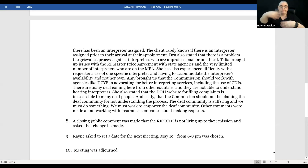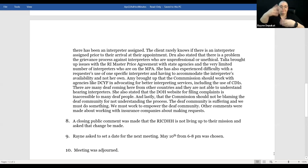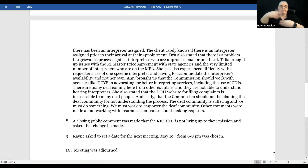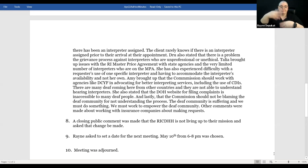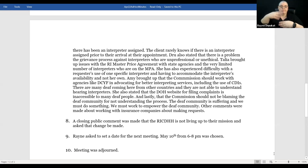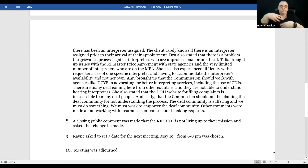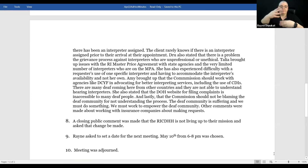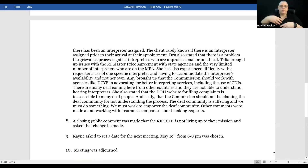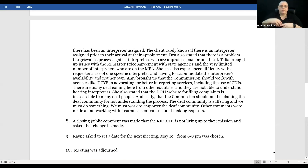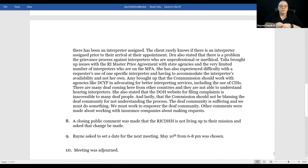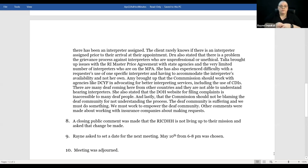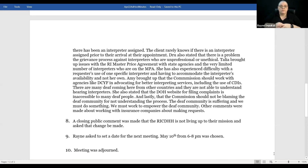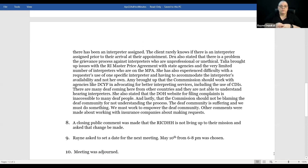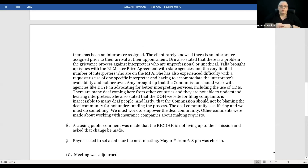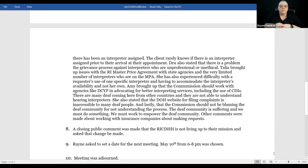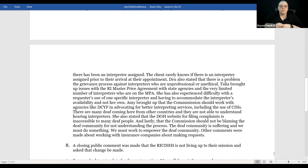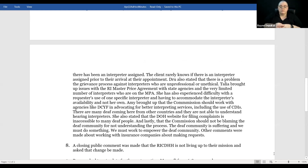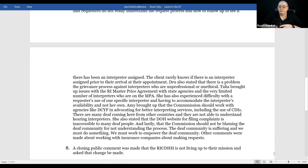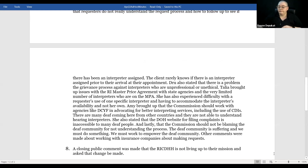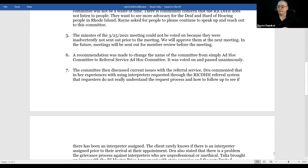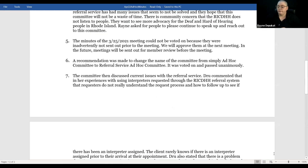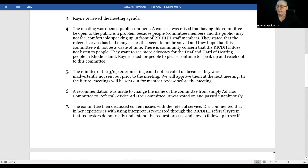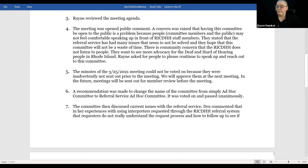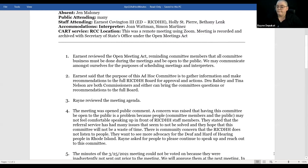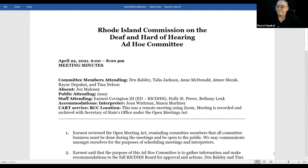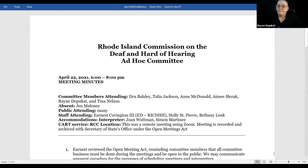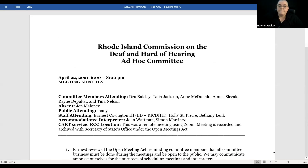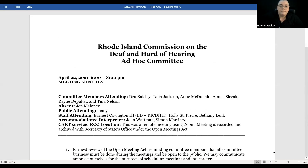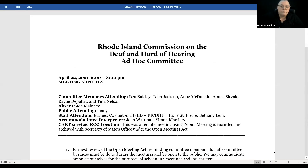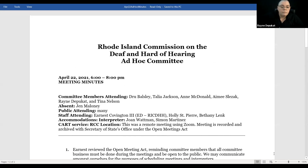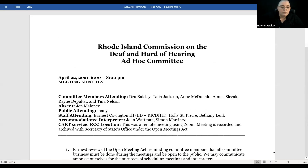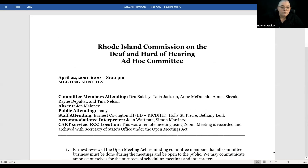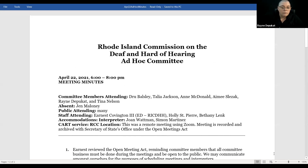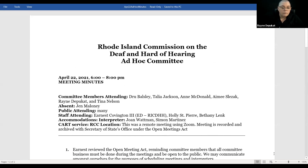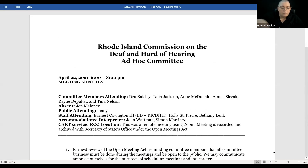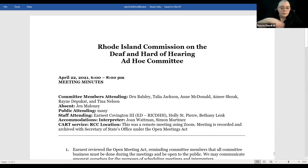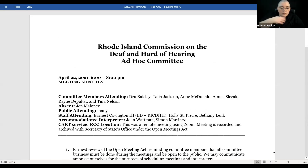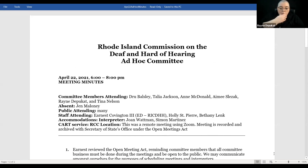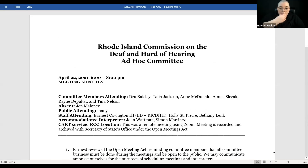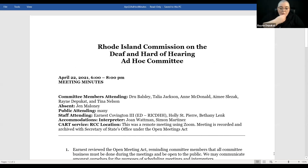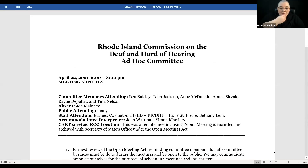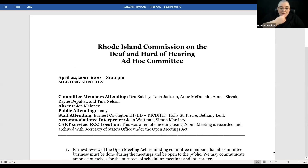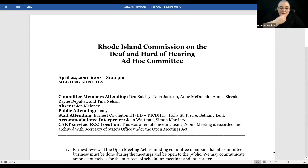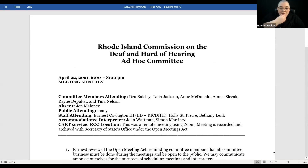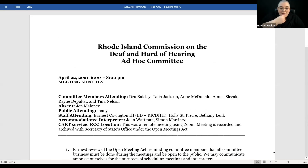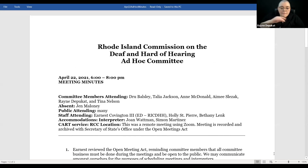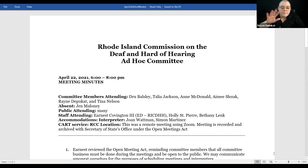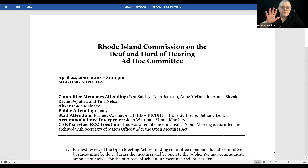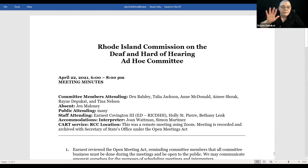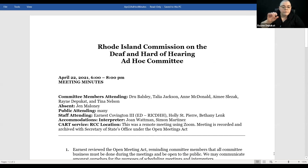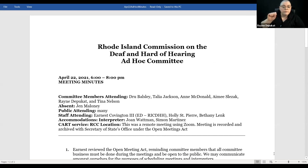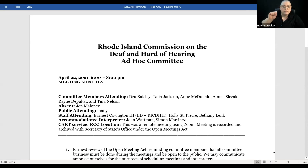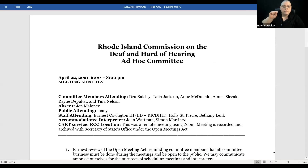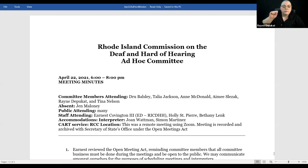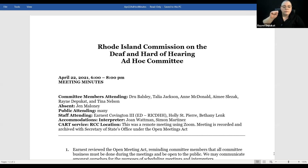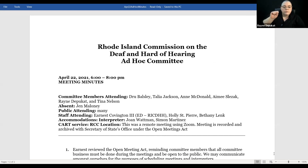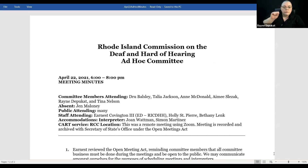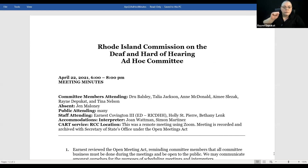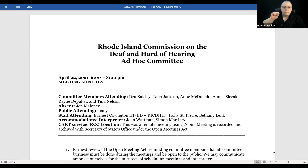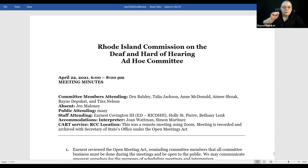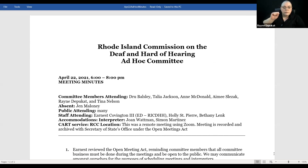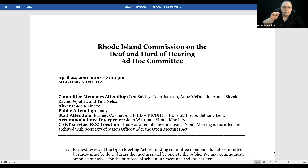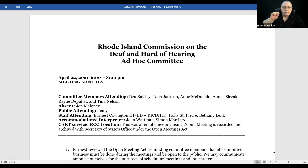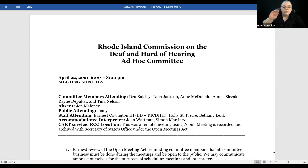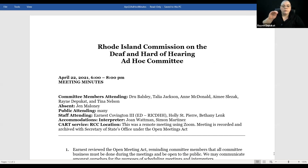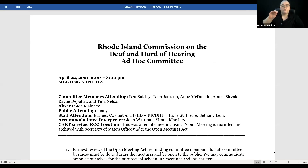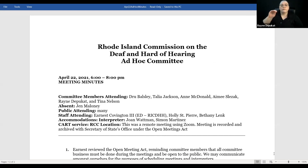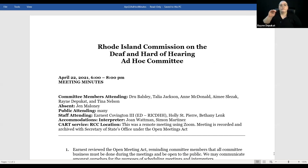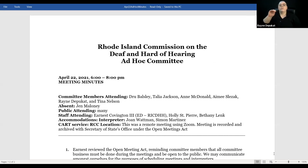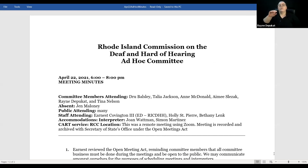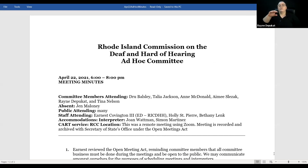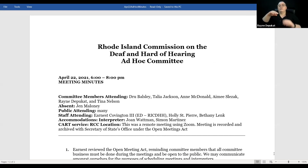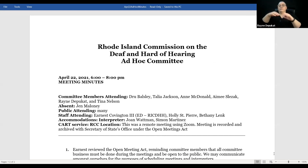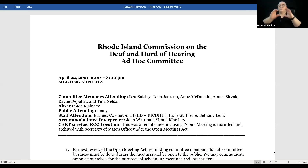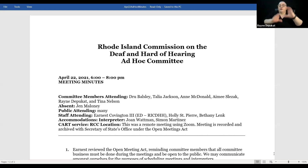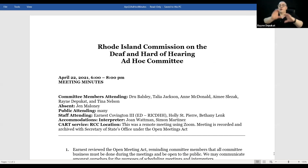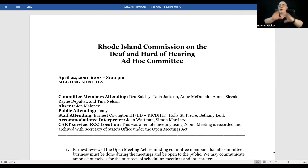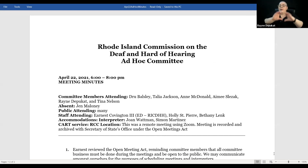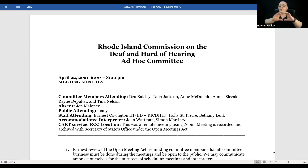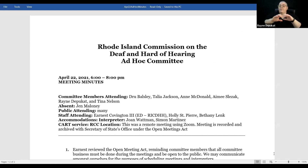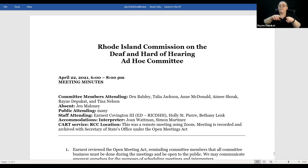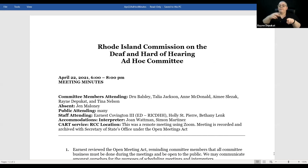It looks like everyone is fine with a scroll back to the top.